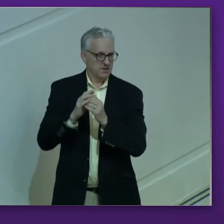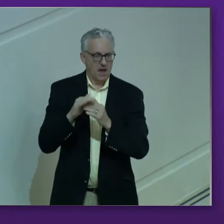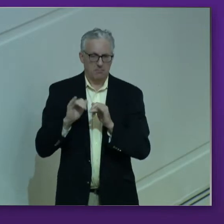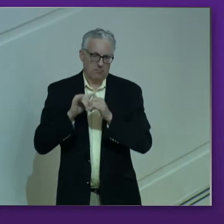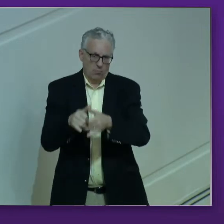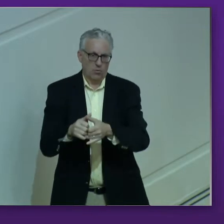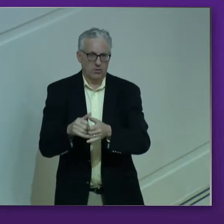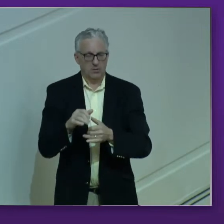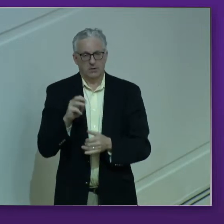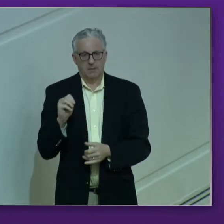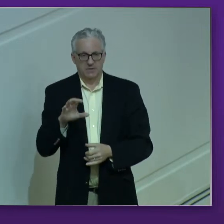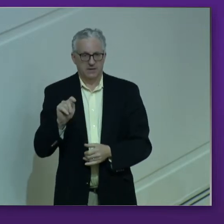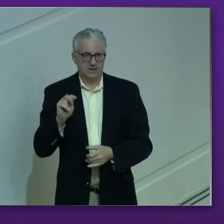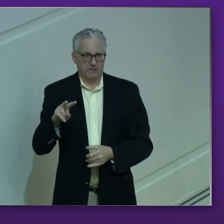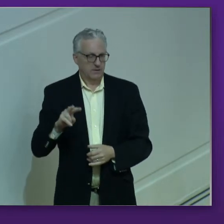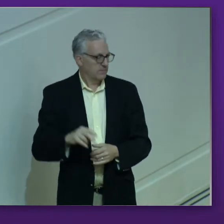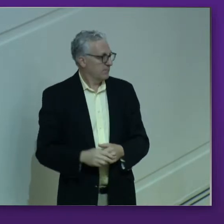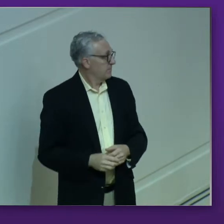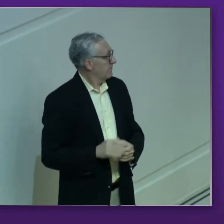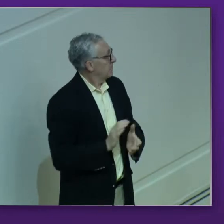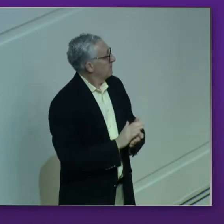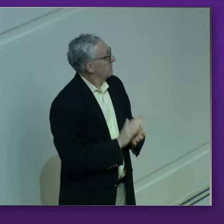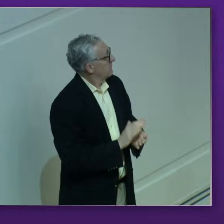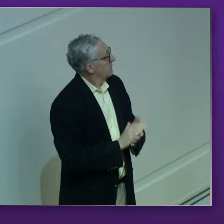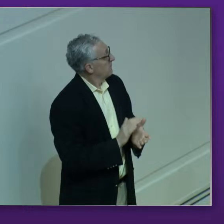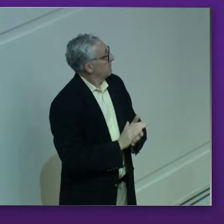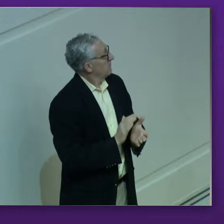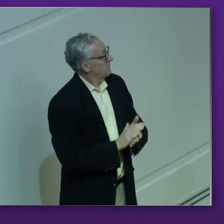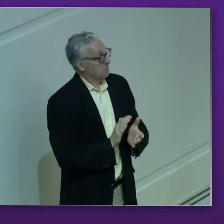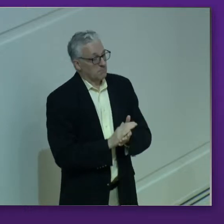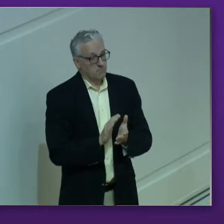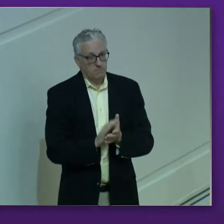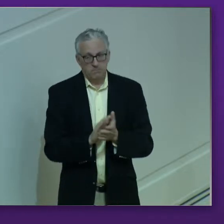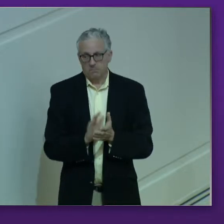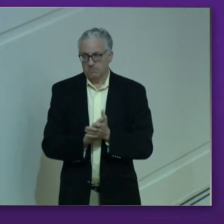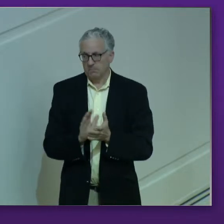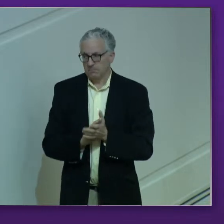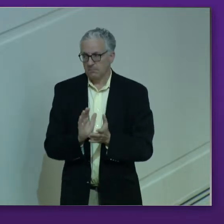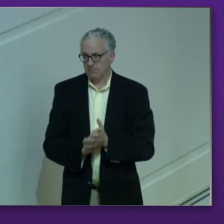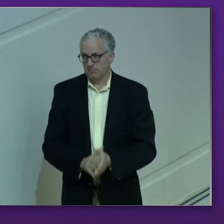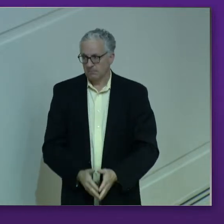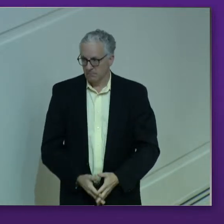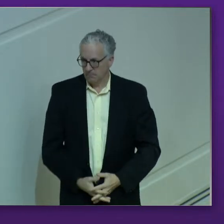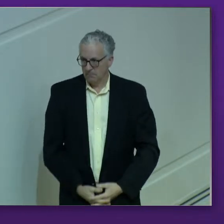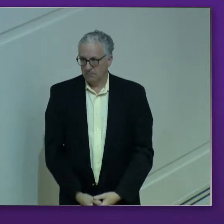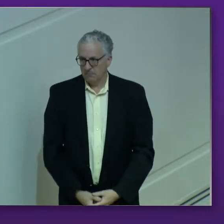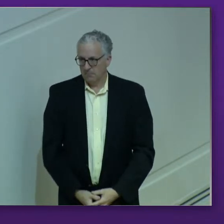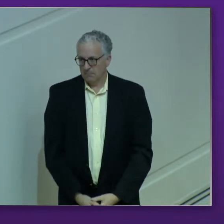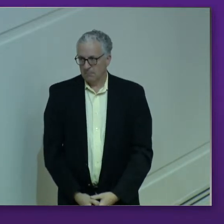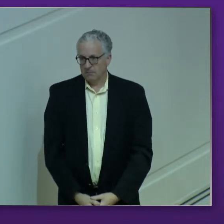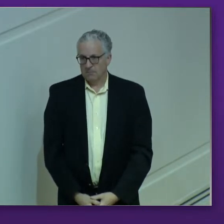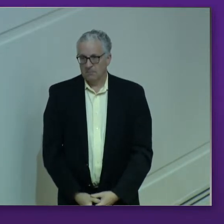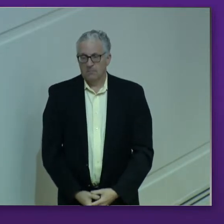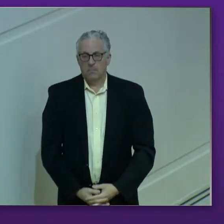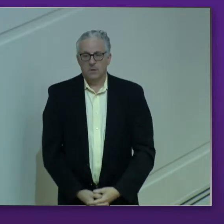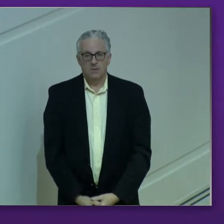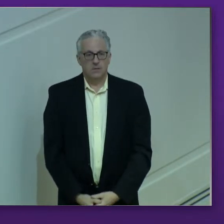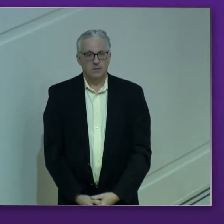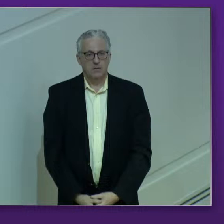COLLEGE TV STAFF WAS RECOGNIZED WITH 13 COMMUNICATOR AWARDS THIS YEAR INCLUDING TWO AWARDS